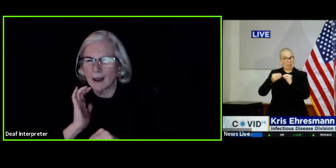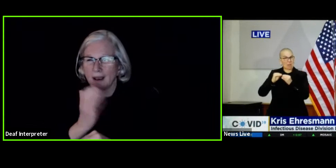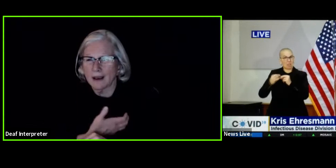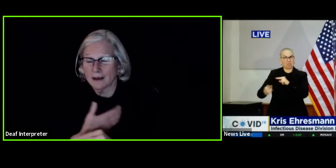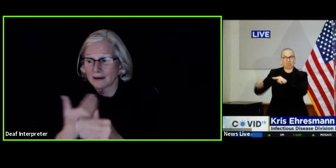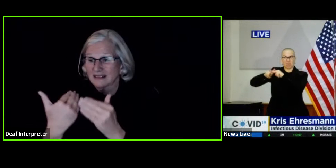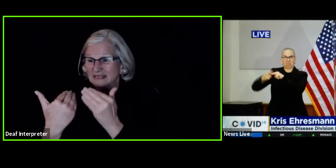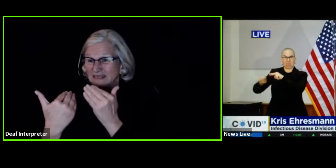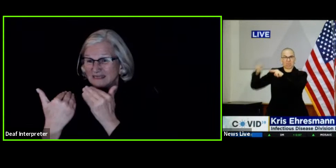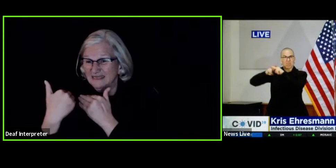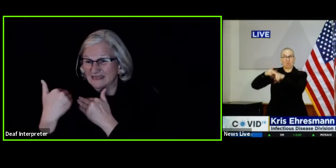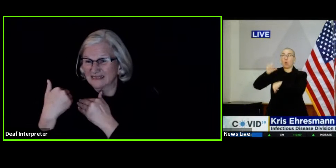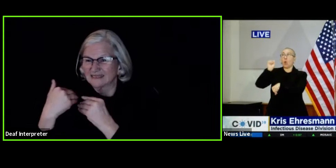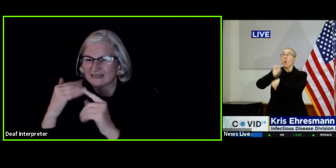WITH THE CASE GROWTH. AND SO WE ARE LOOKING AT WAYS WE CAN BE EFFECTIVE